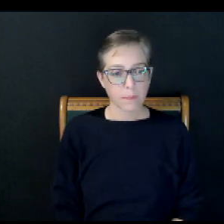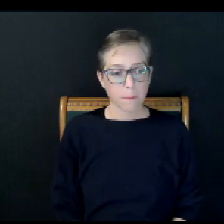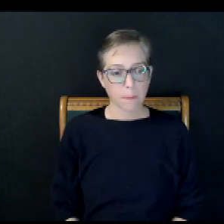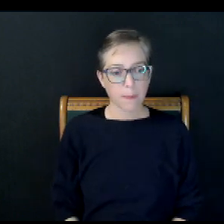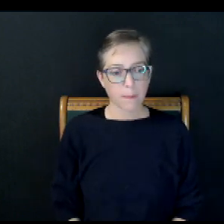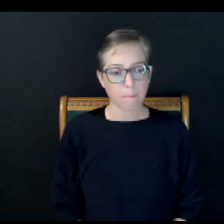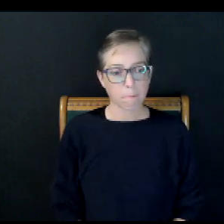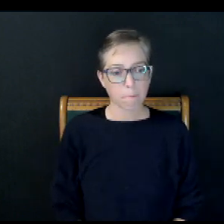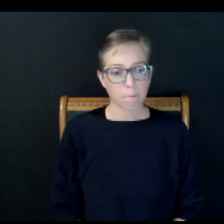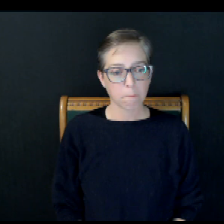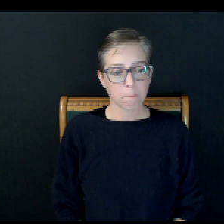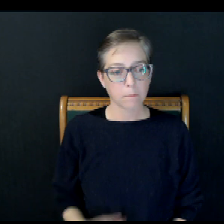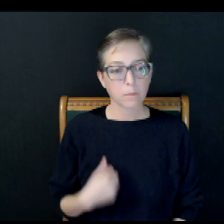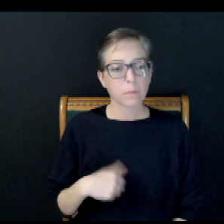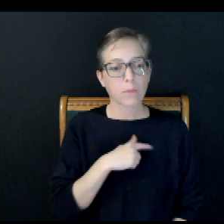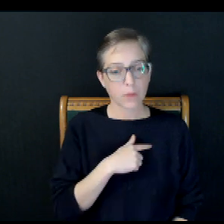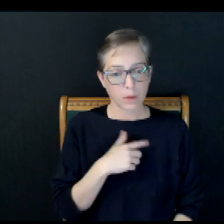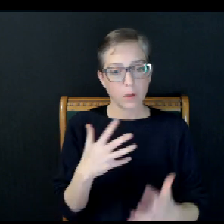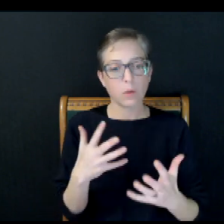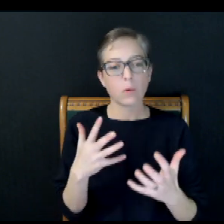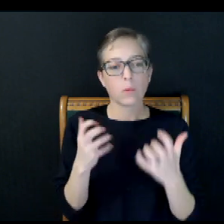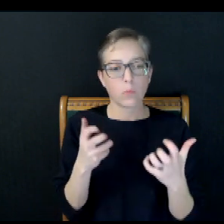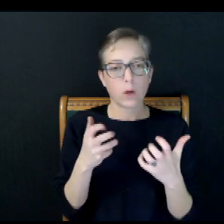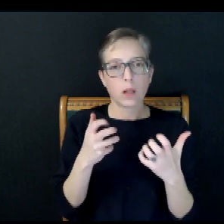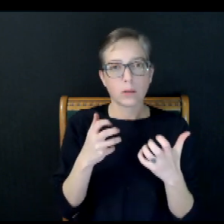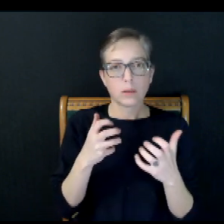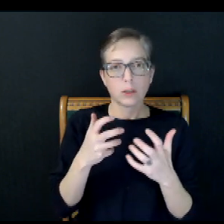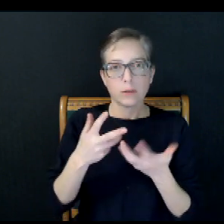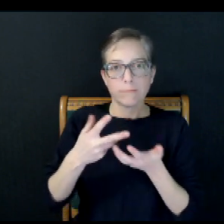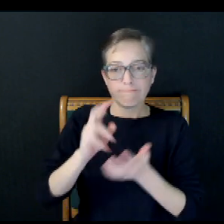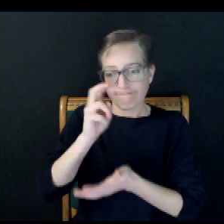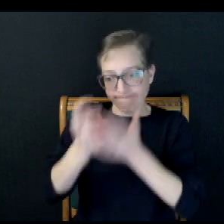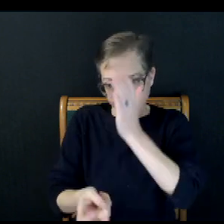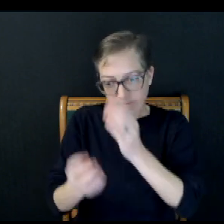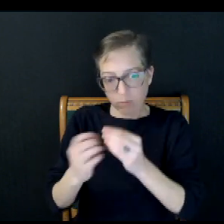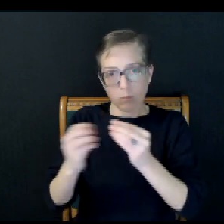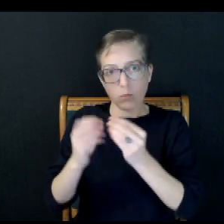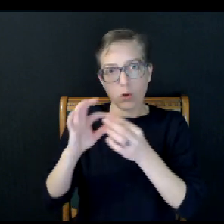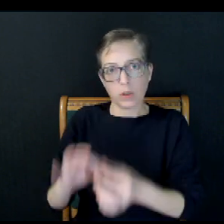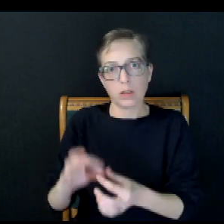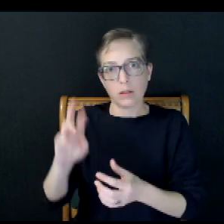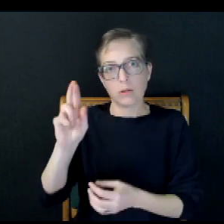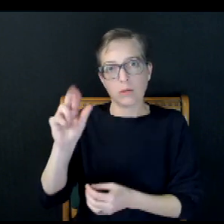to dig more into the racial component of the wait list, but also how long are